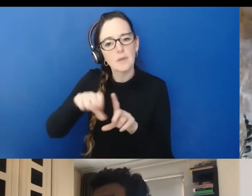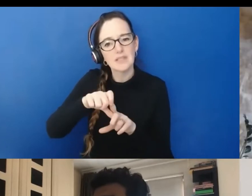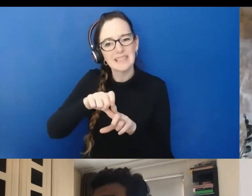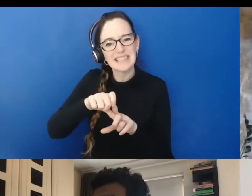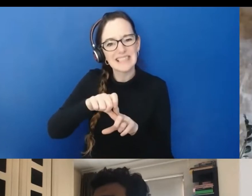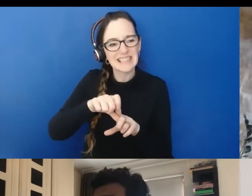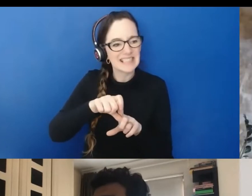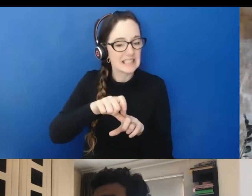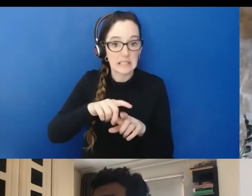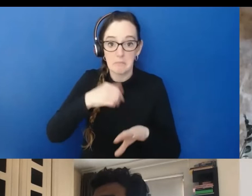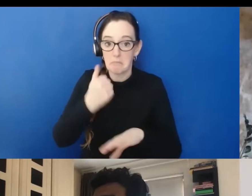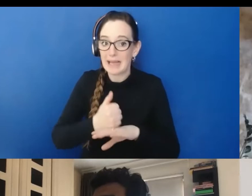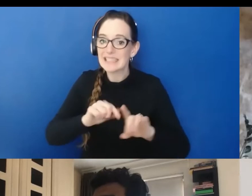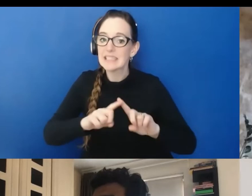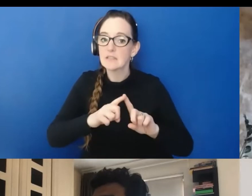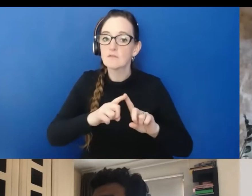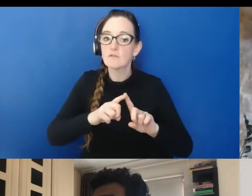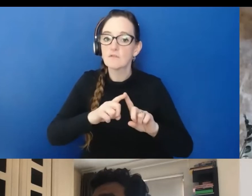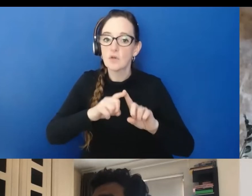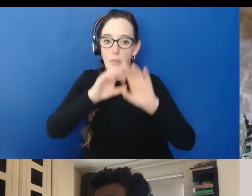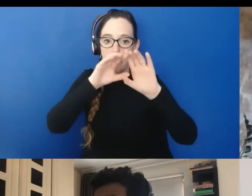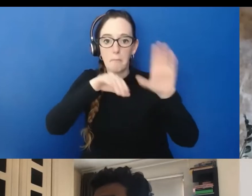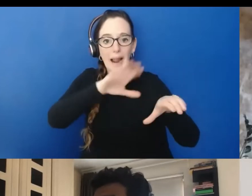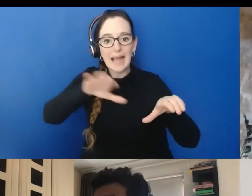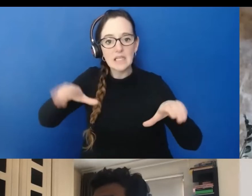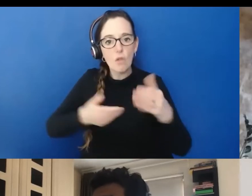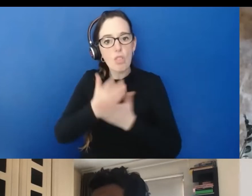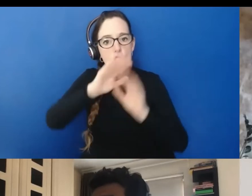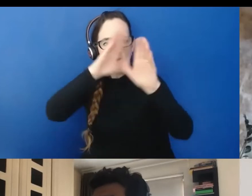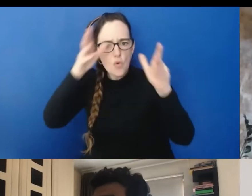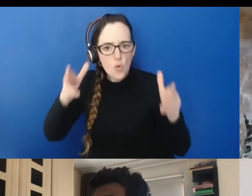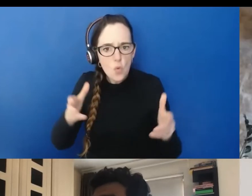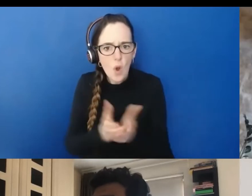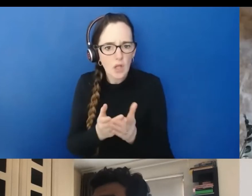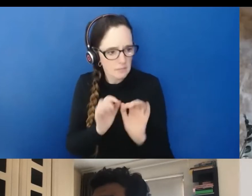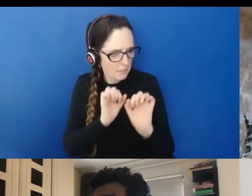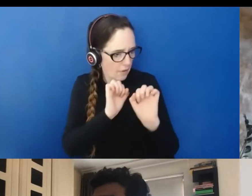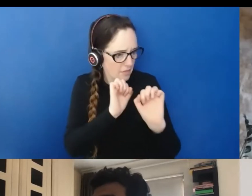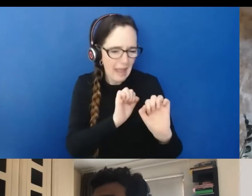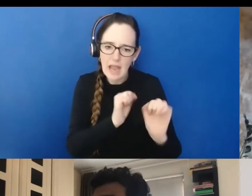the world that really engage with our own communities.